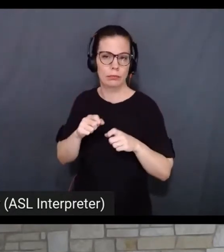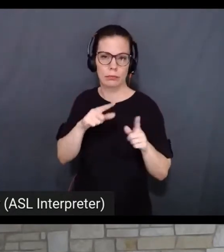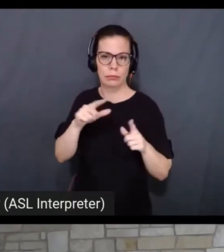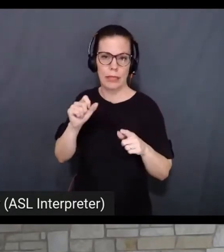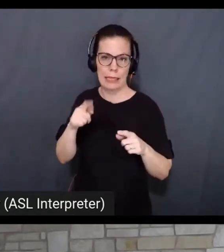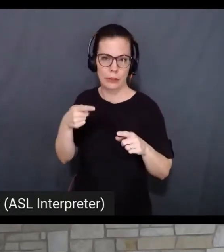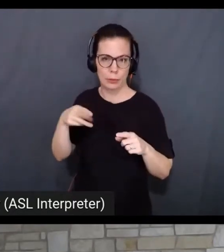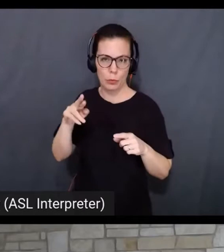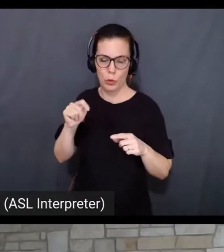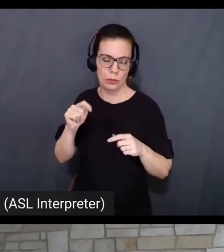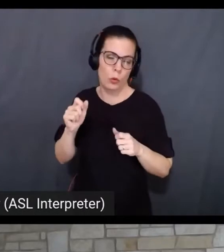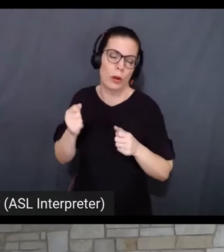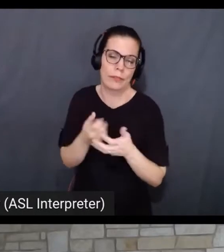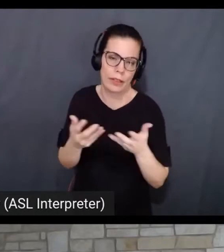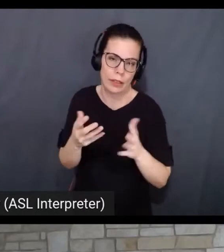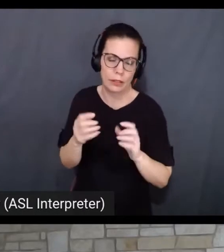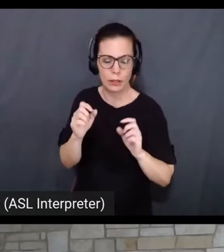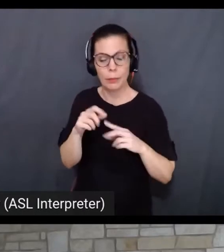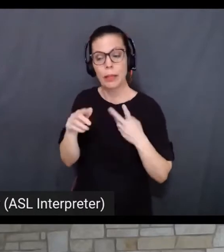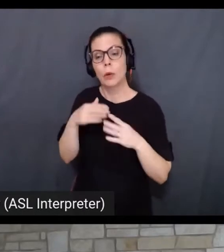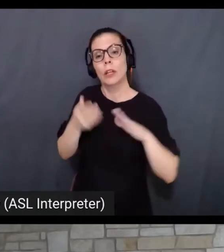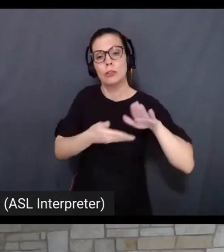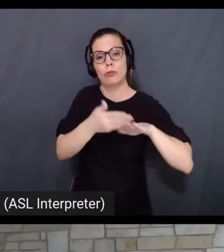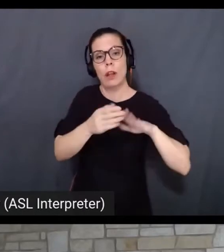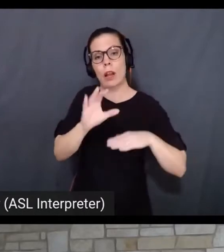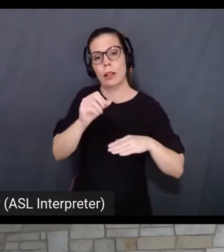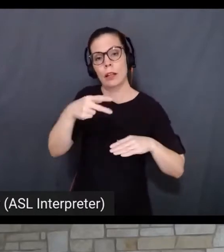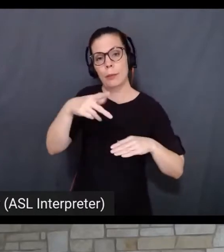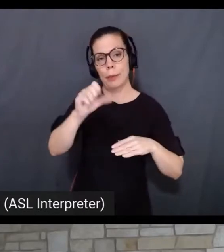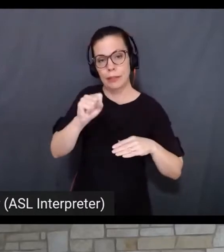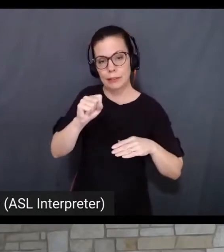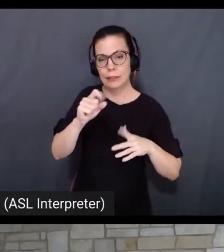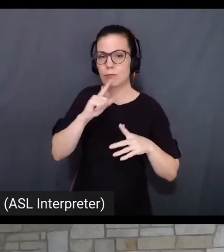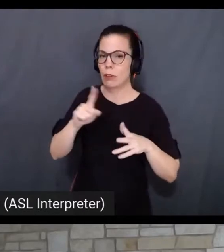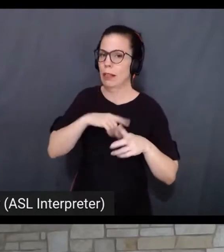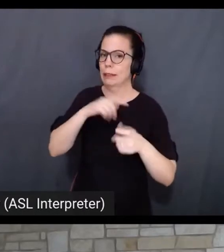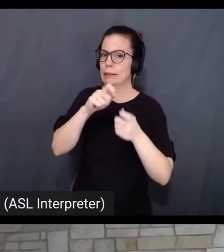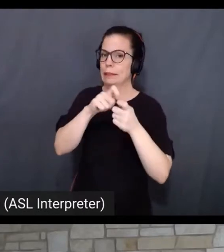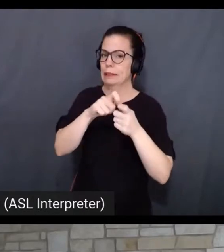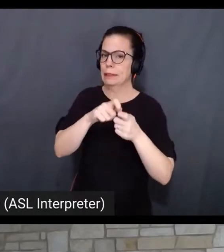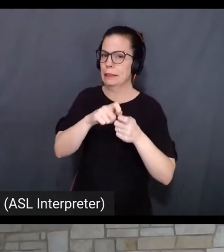And then you just run Compass on that and it generates a very, very detailed report where every single line is scanned,